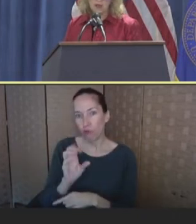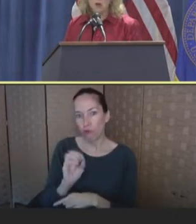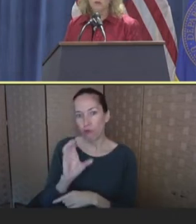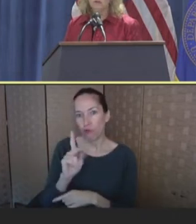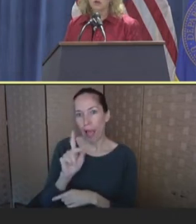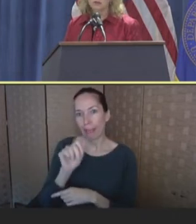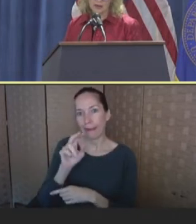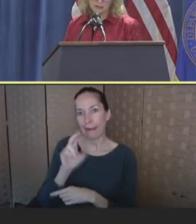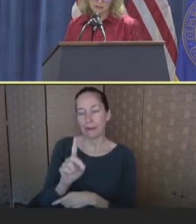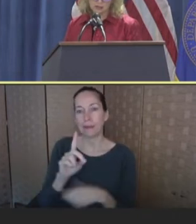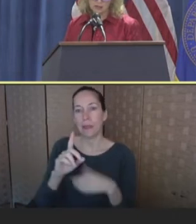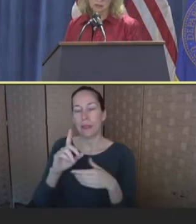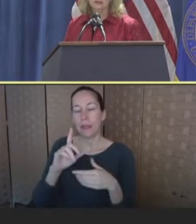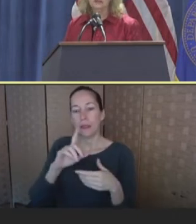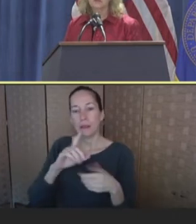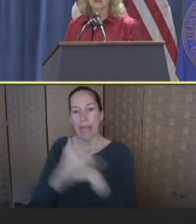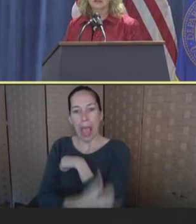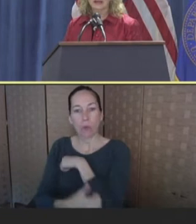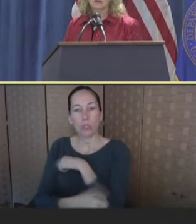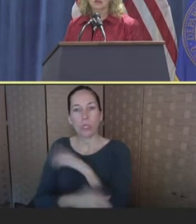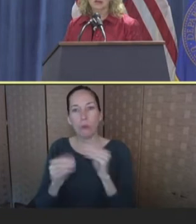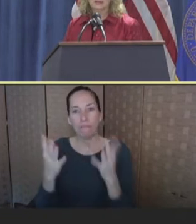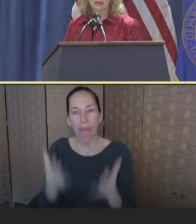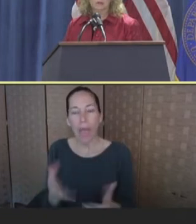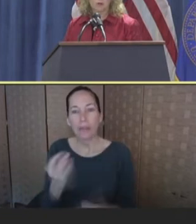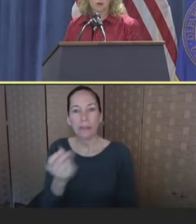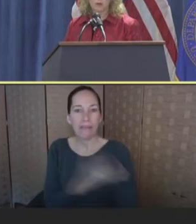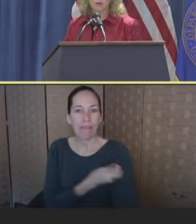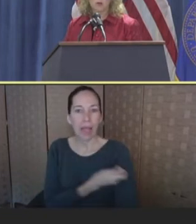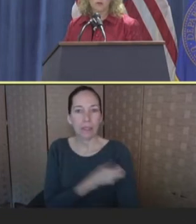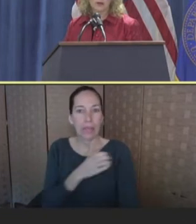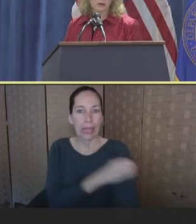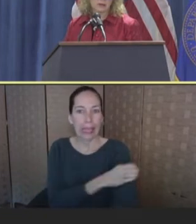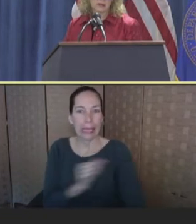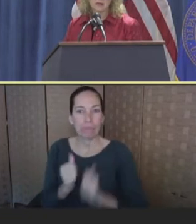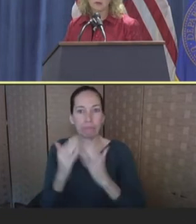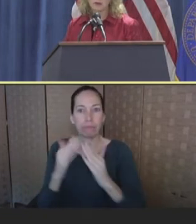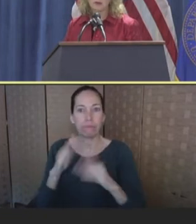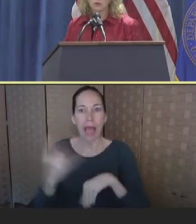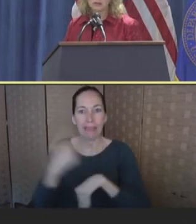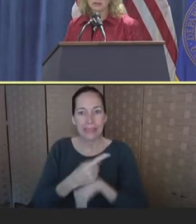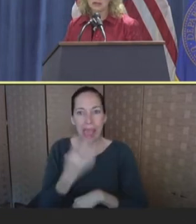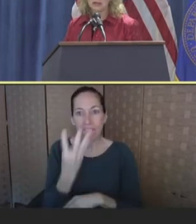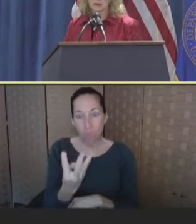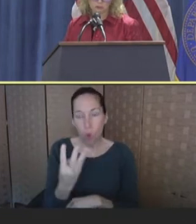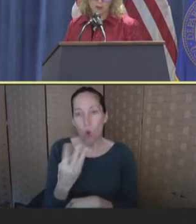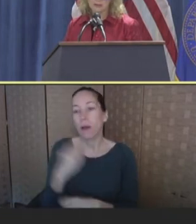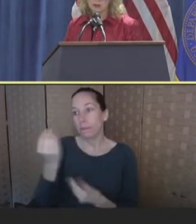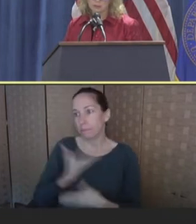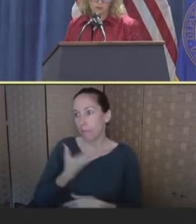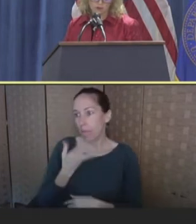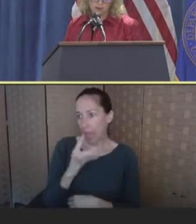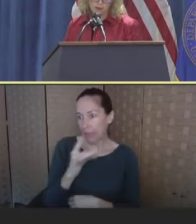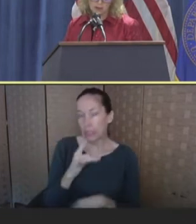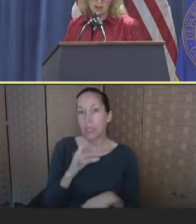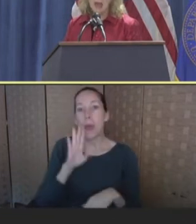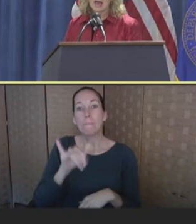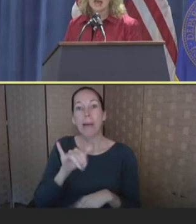We've launched vaccination clinics in Rockland County on day 4. We were notified on the 18th and by the 22nd had those pods up and running.